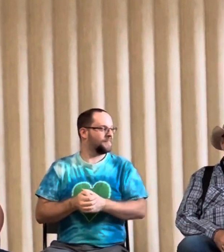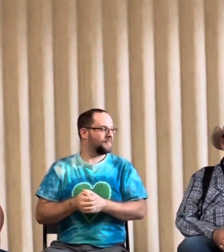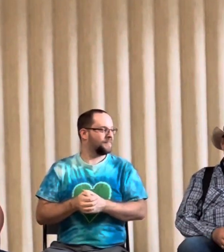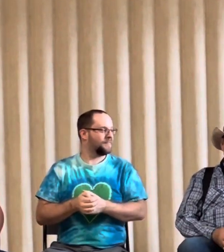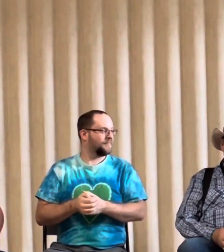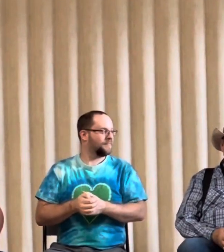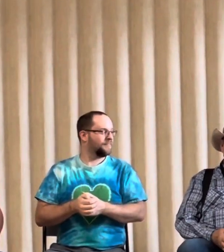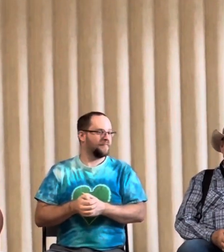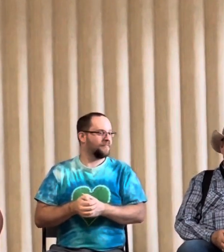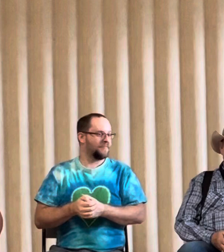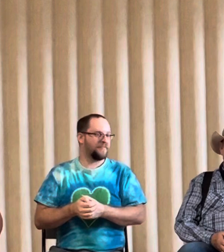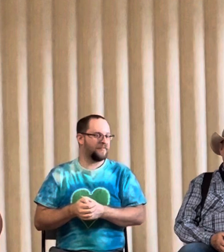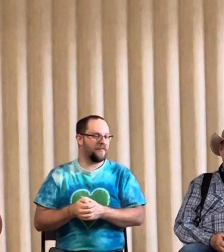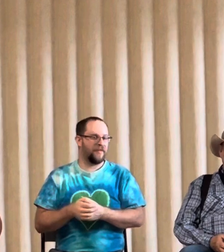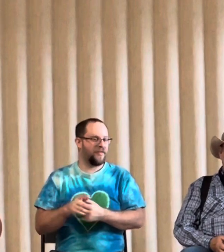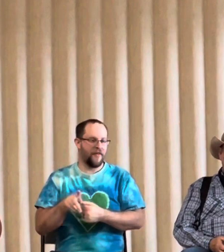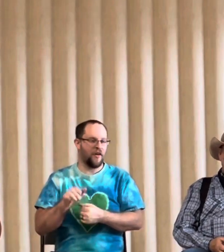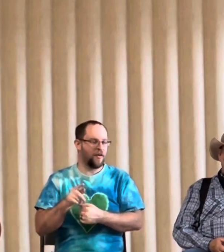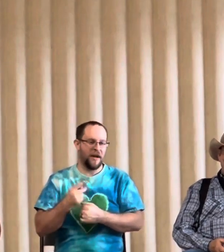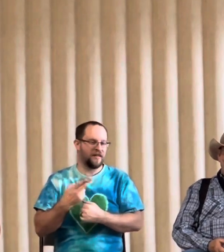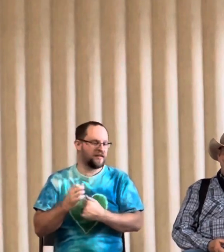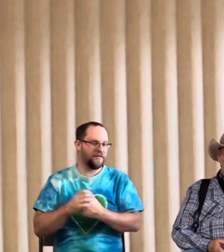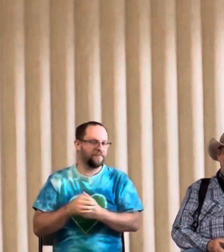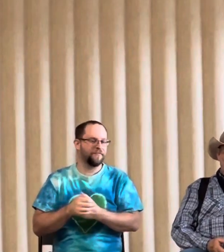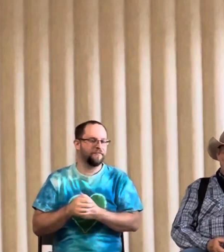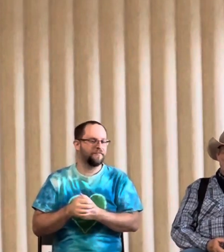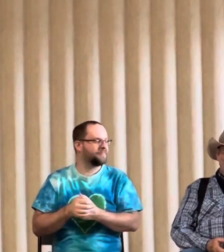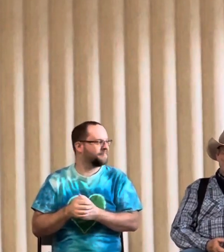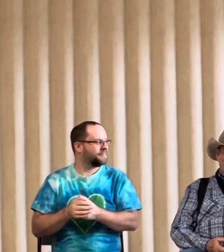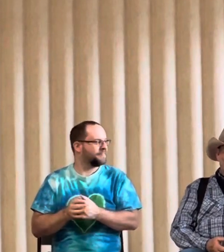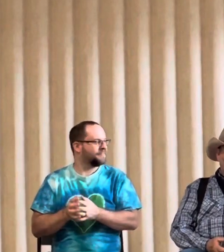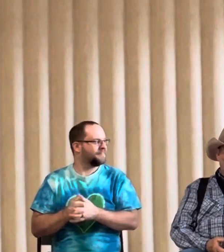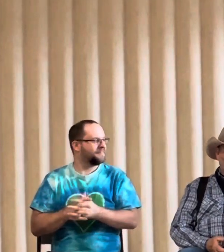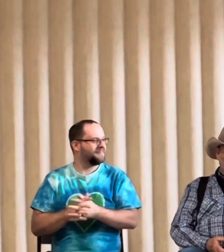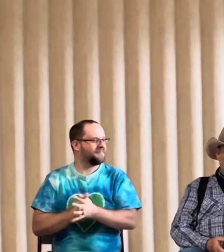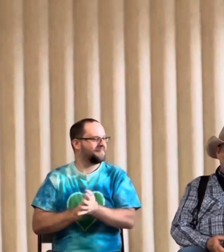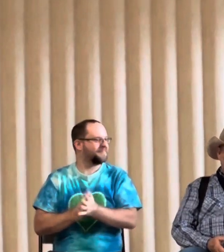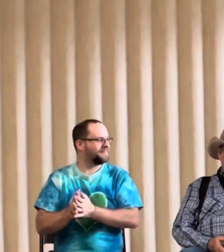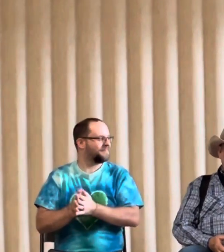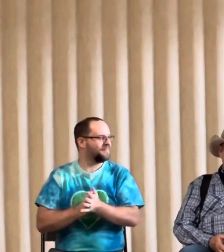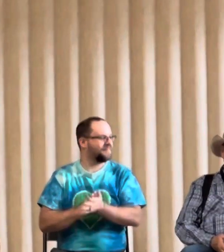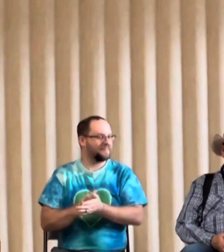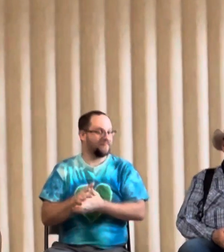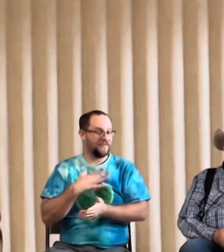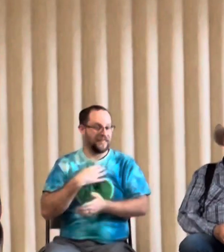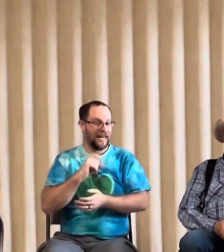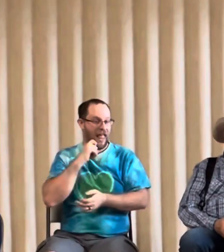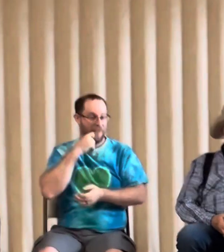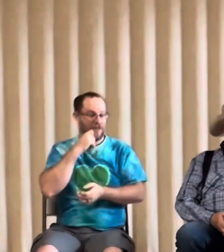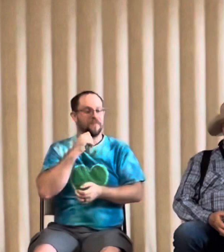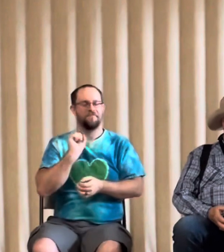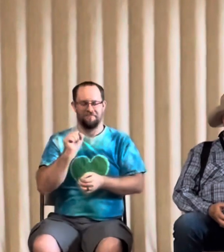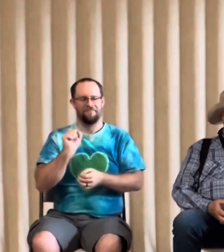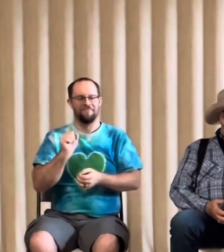You don't want to eat them? BUSTER: Not a cherry fan, okay. You like apples? Okay, we'll stick to apples.